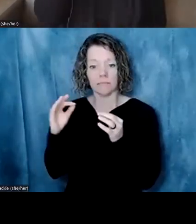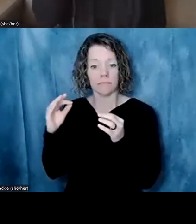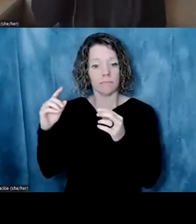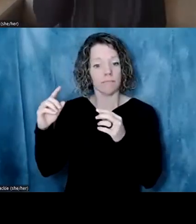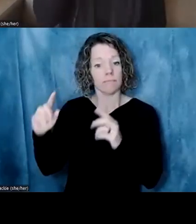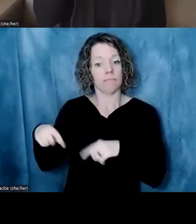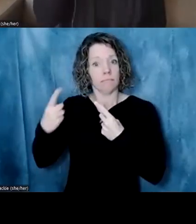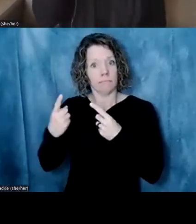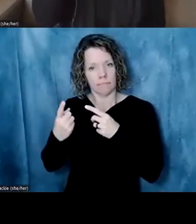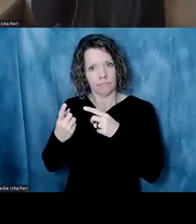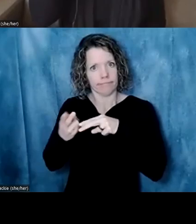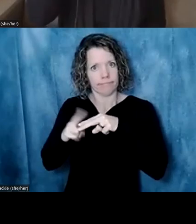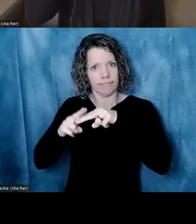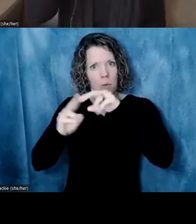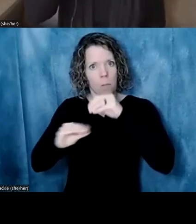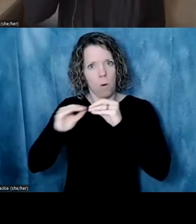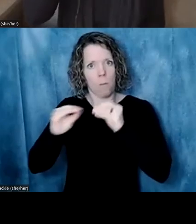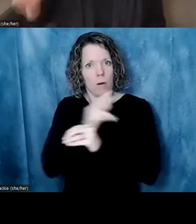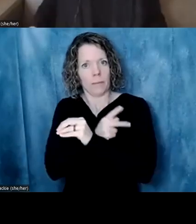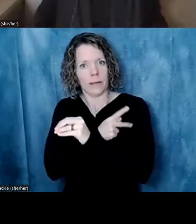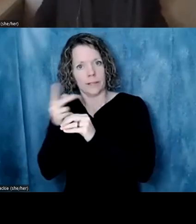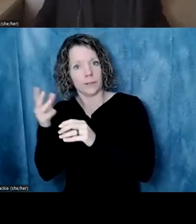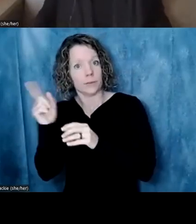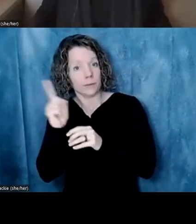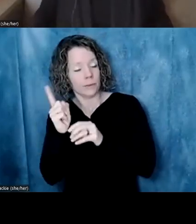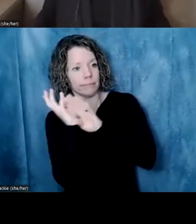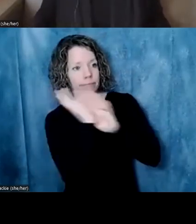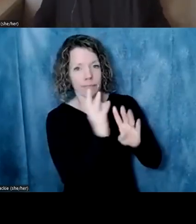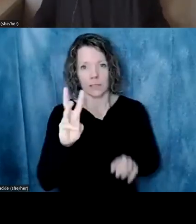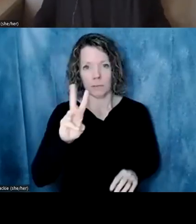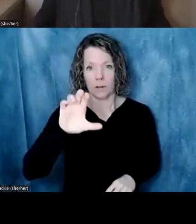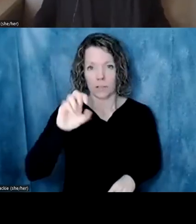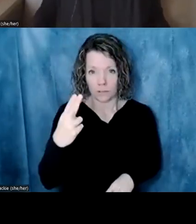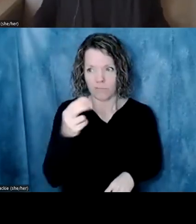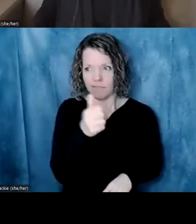to Worcester Recovery Center and Hospital for deaf and hard of hearing members, how